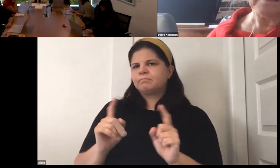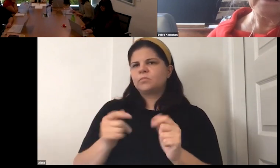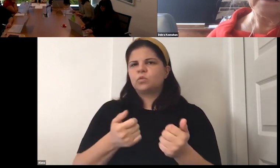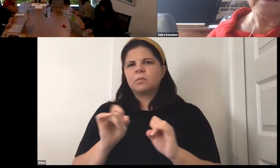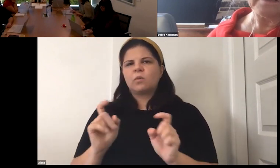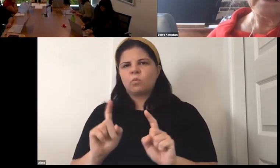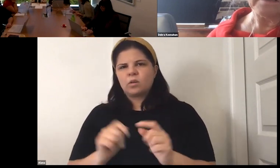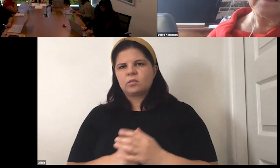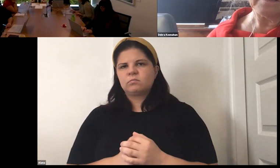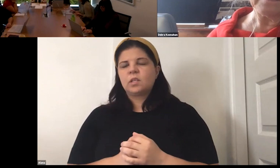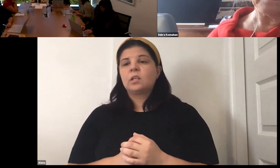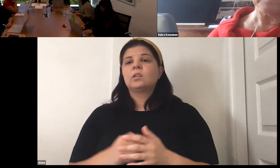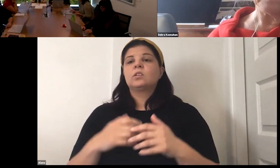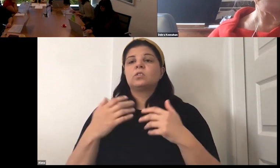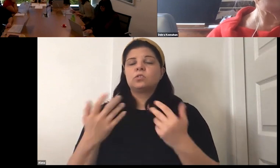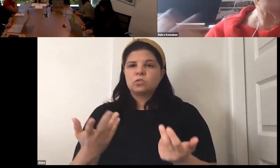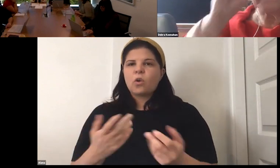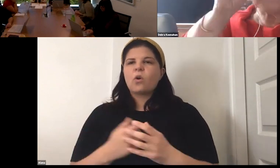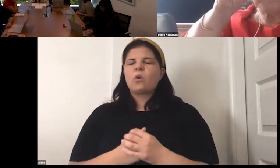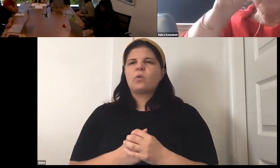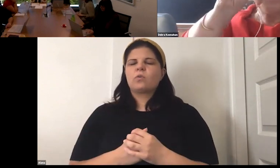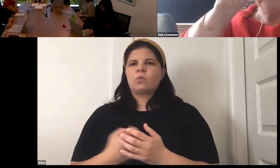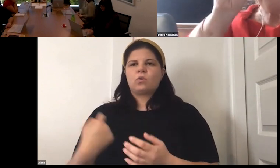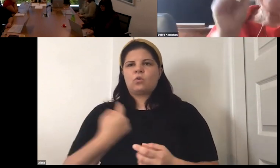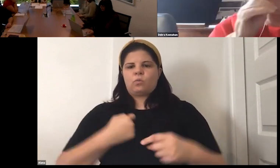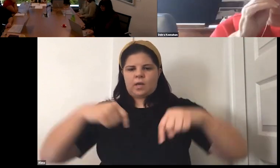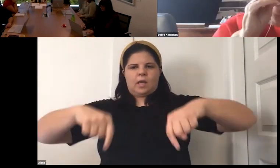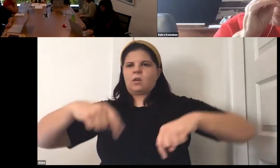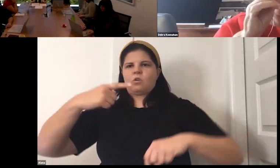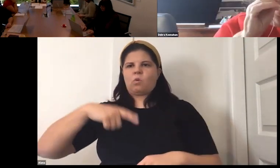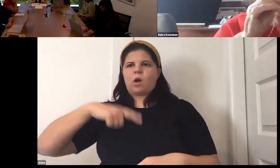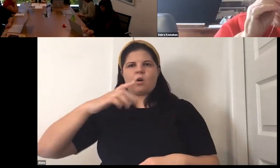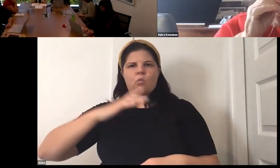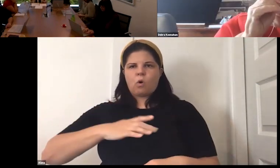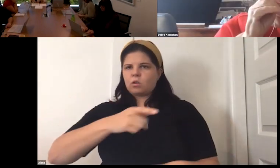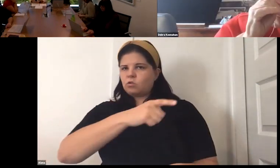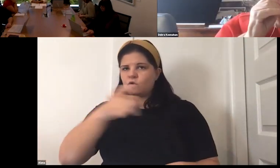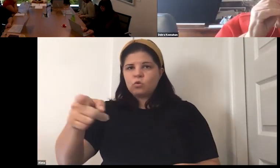and this is - we're really here to talk to you and let - and want you to talk to us about